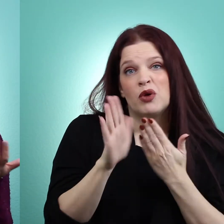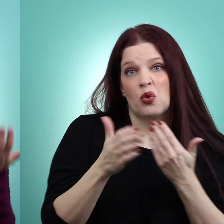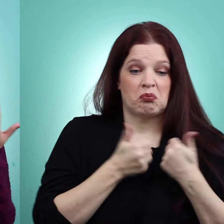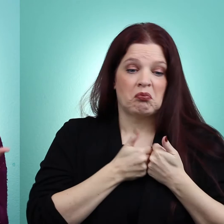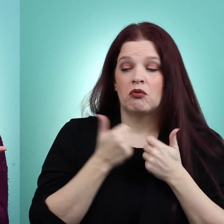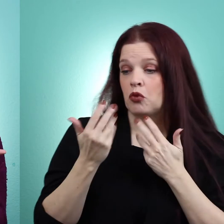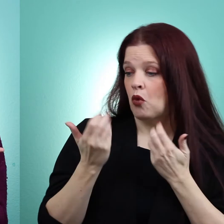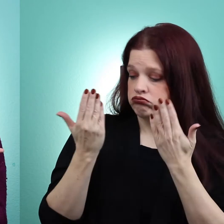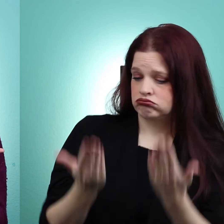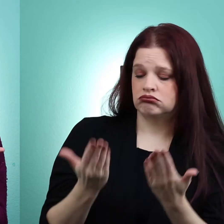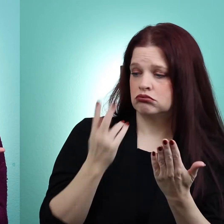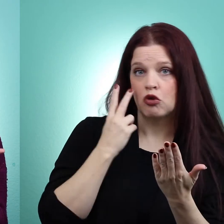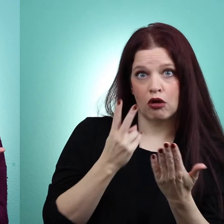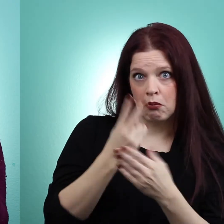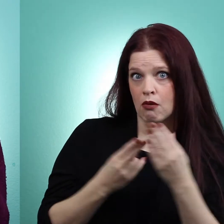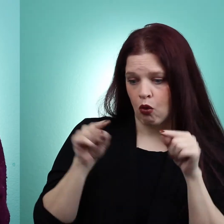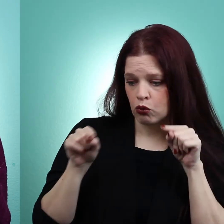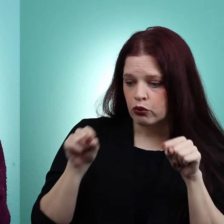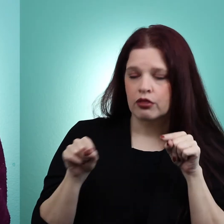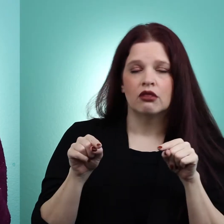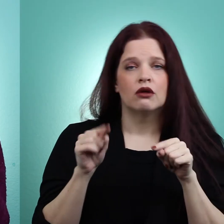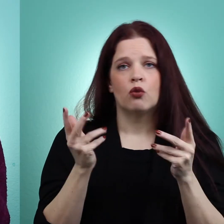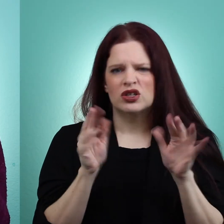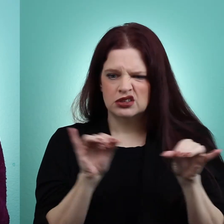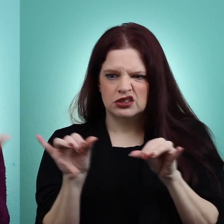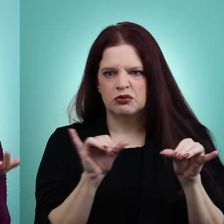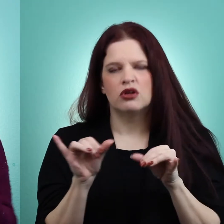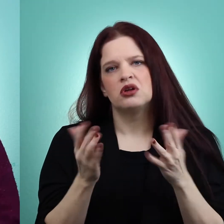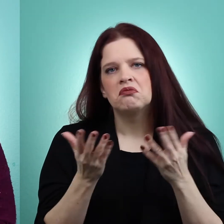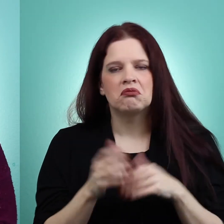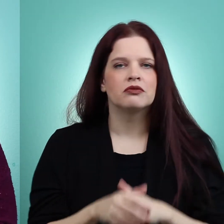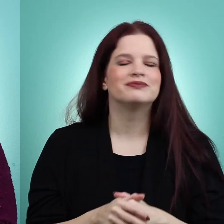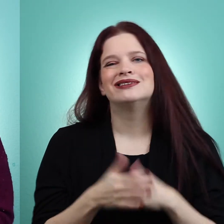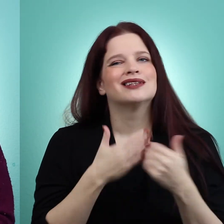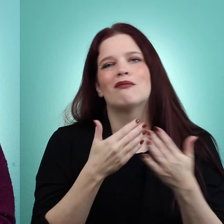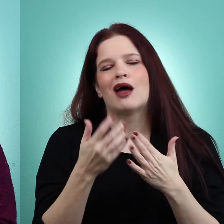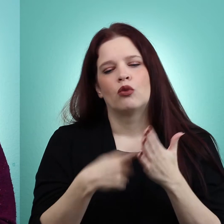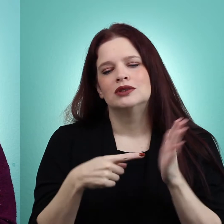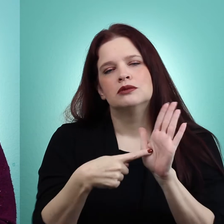family tree. And you're looking at some of those connections that are similar between both families. It really doesn't matter which symbols you use.